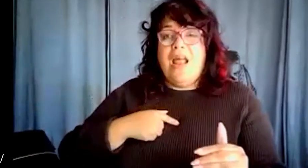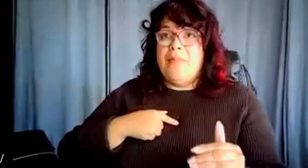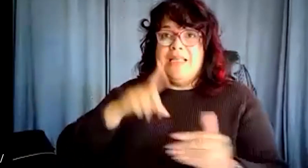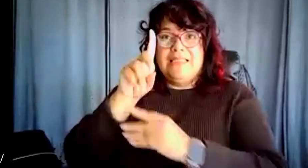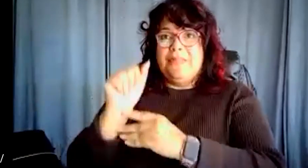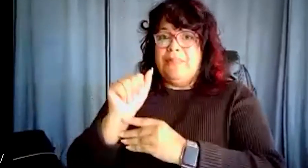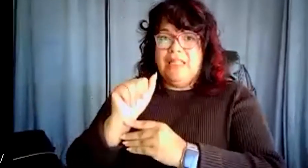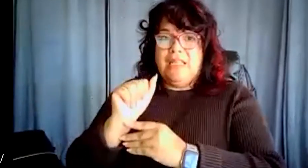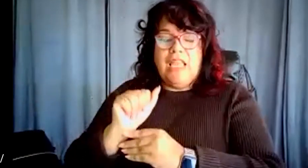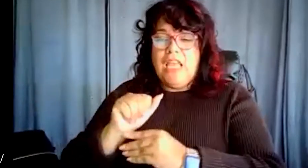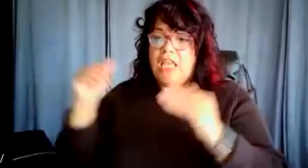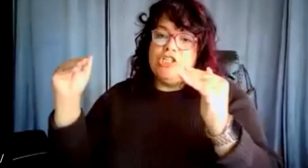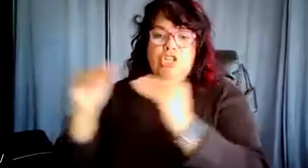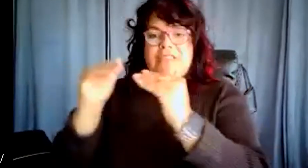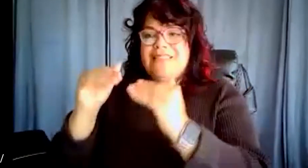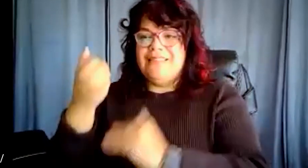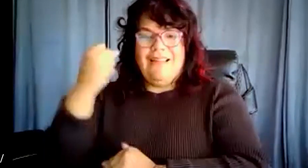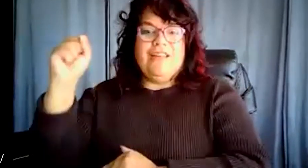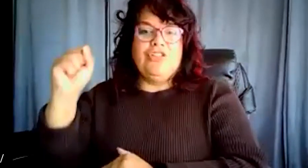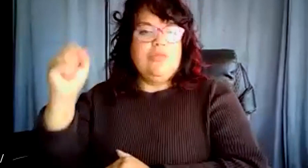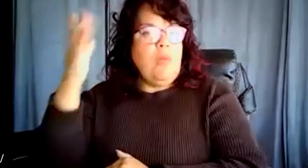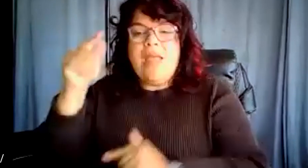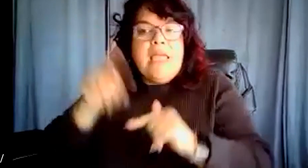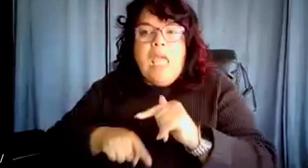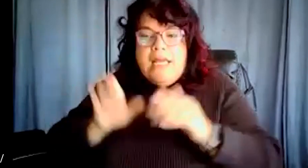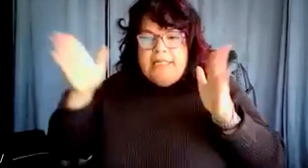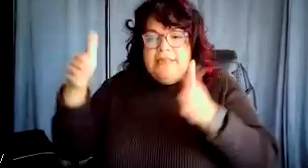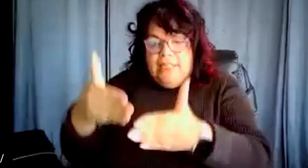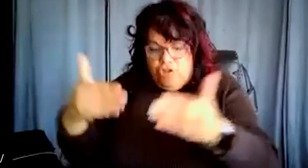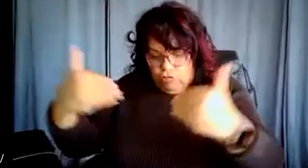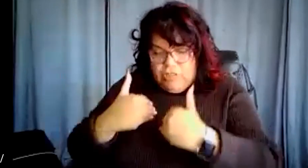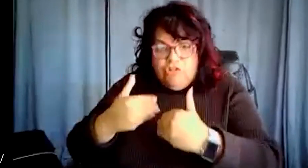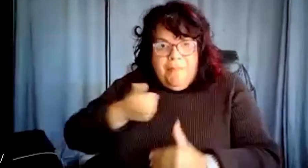it's not right for me to center myself in that movement. It's for me to learn from.